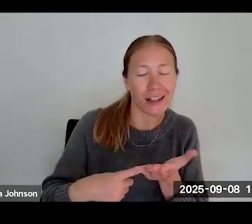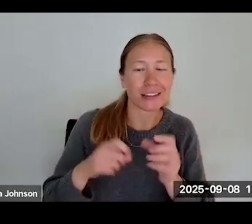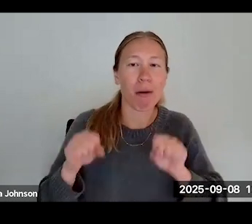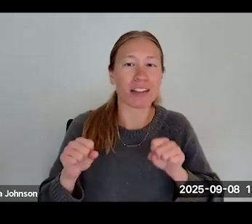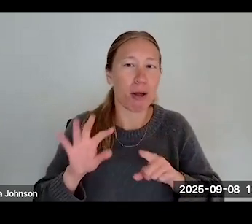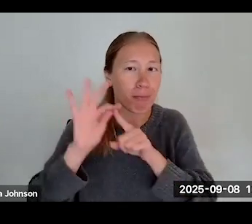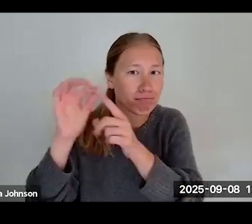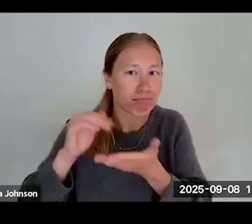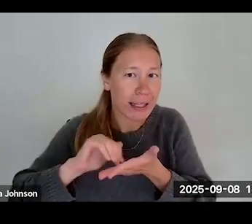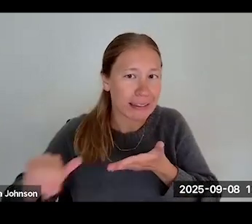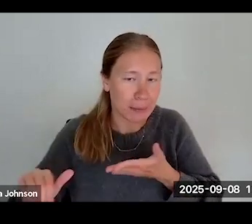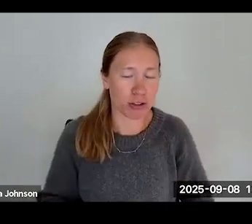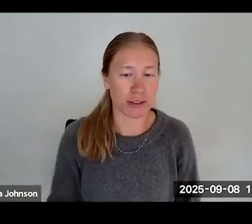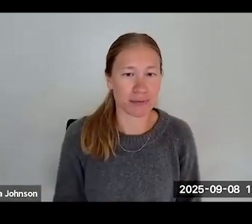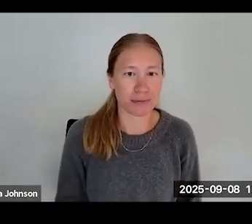So we're gonna go ahead and move that way.